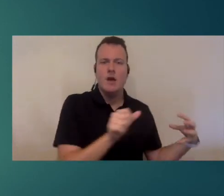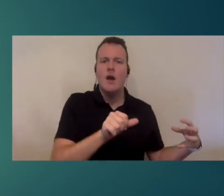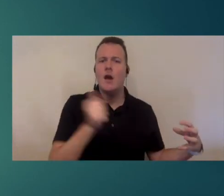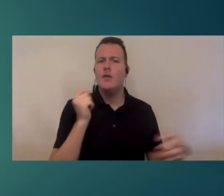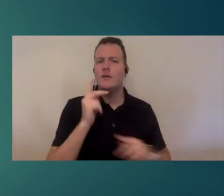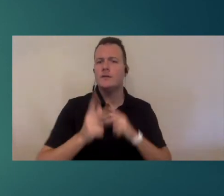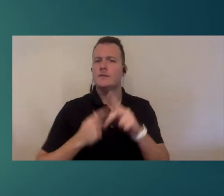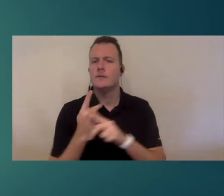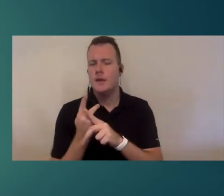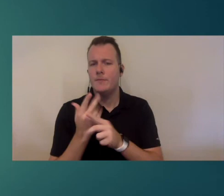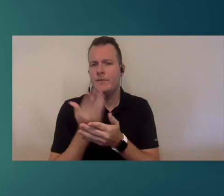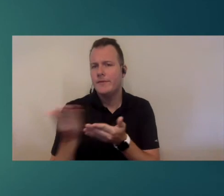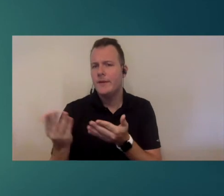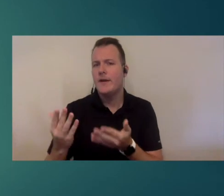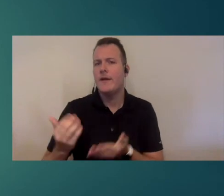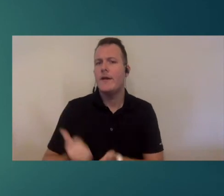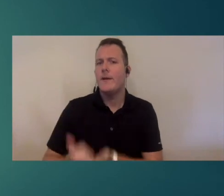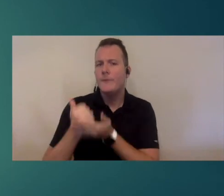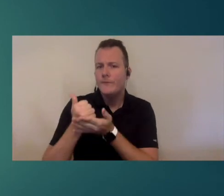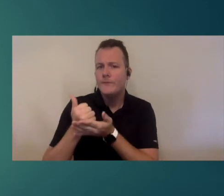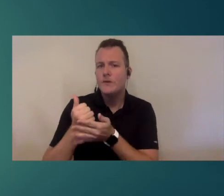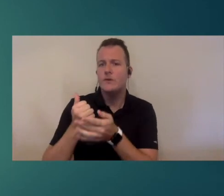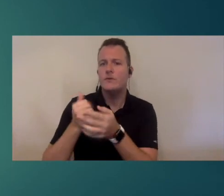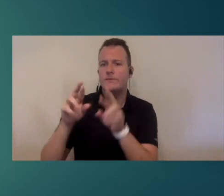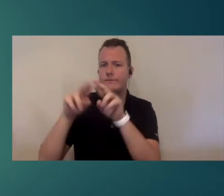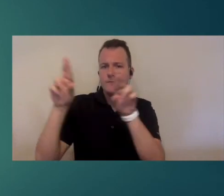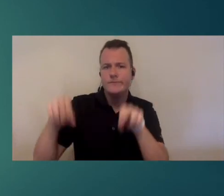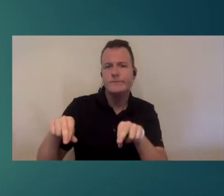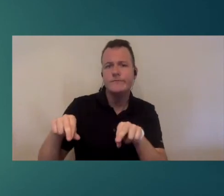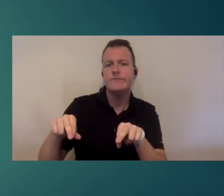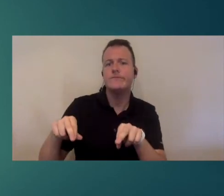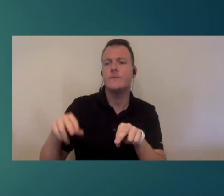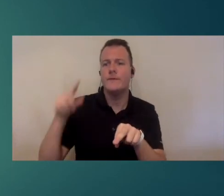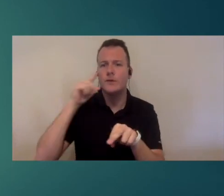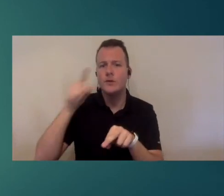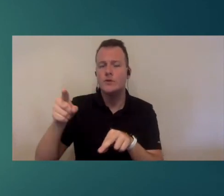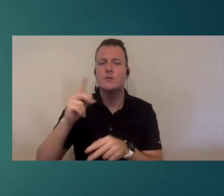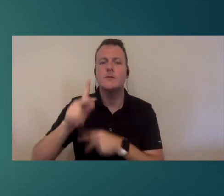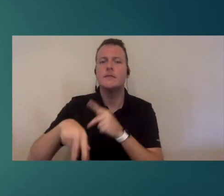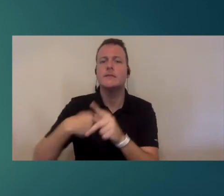of things are helpful to you in terms of a resume, and what types of things should